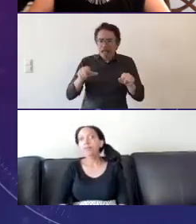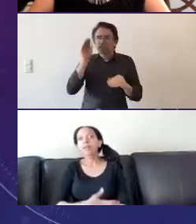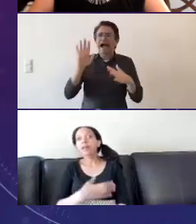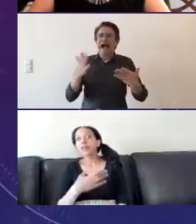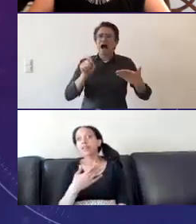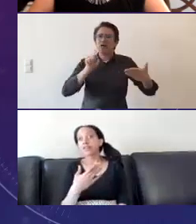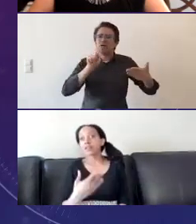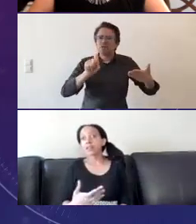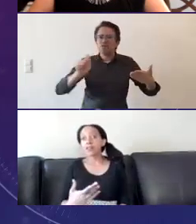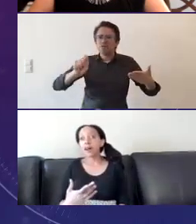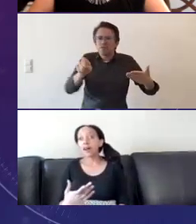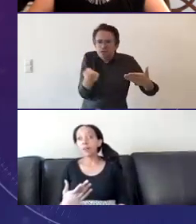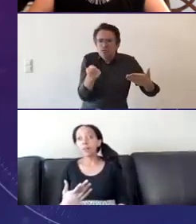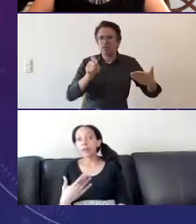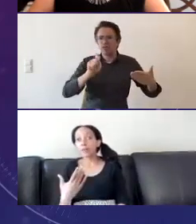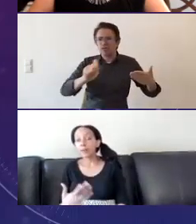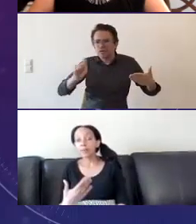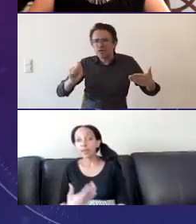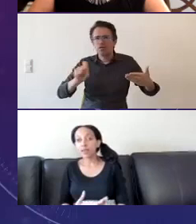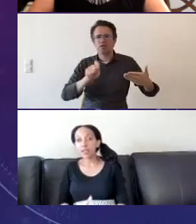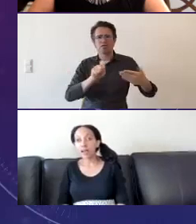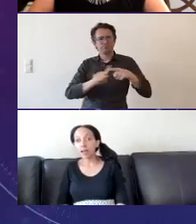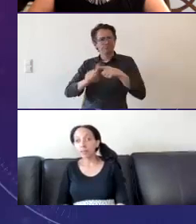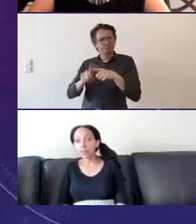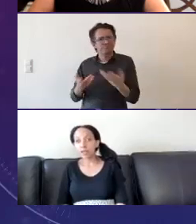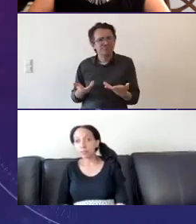so one way you can help the deafblind